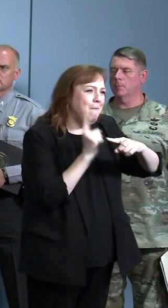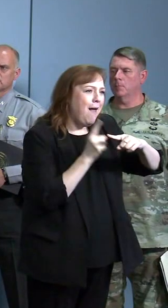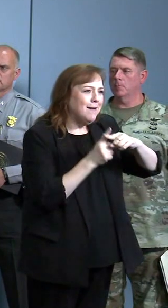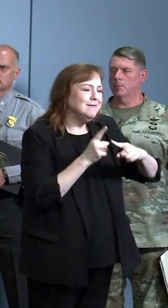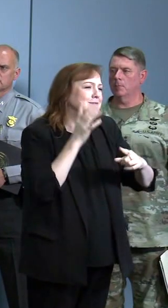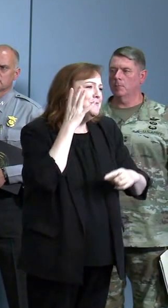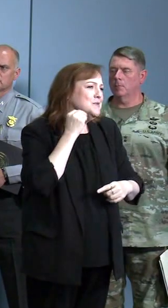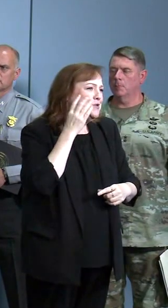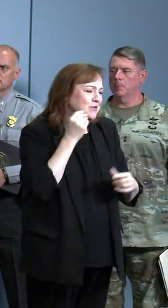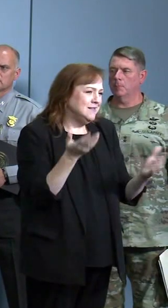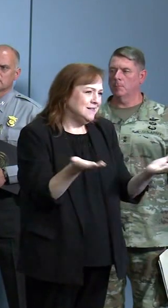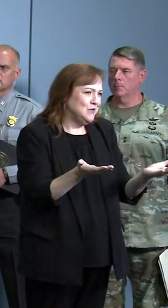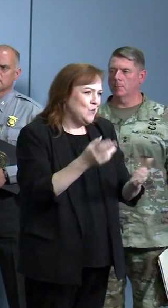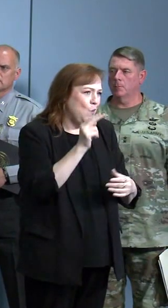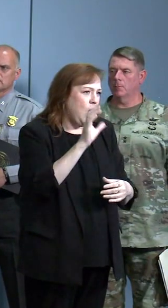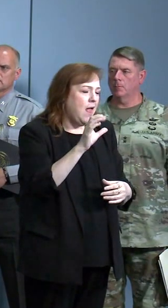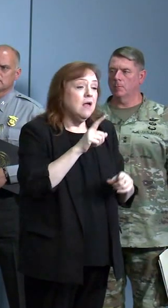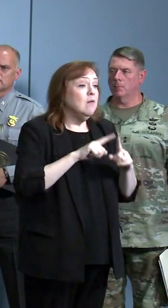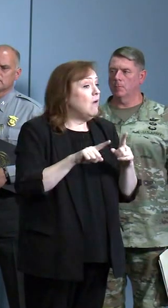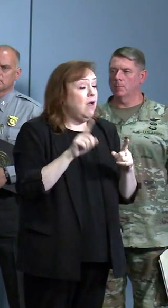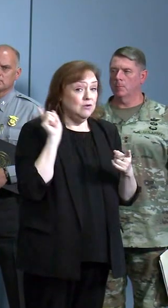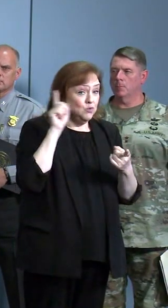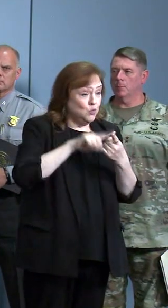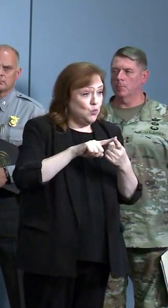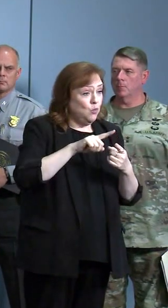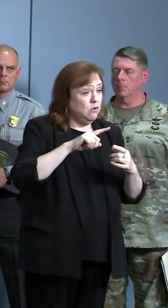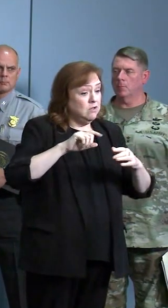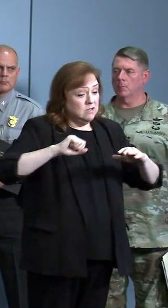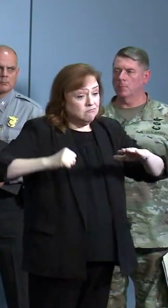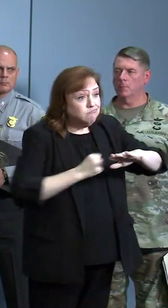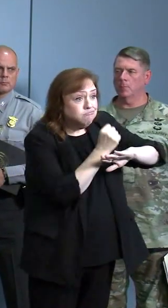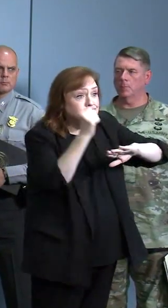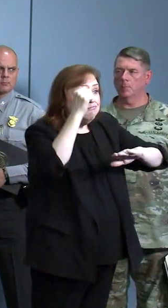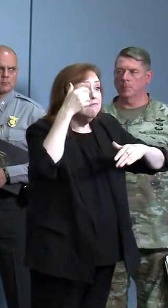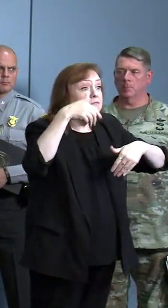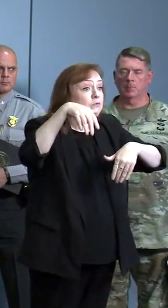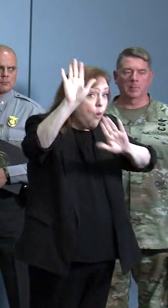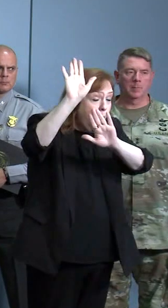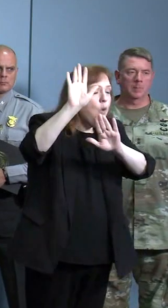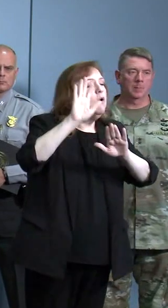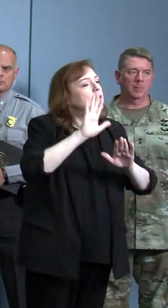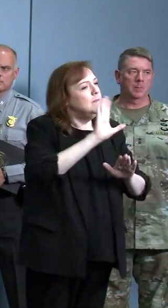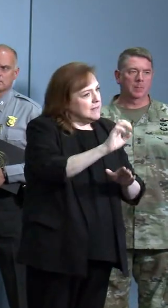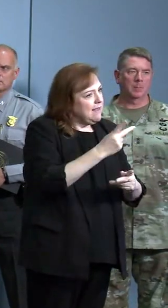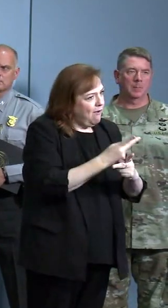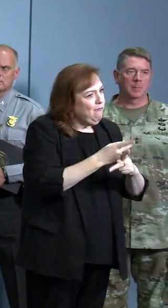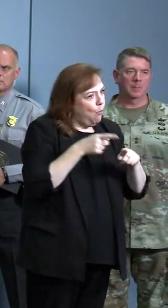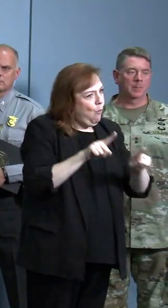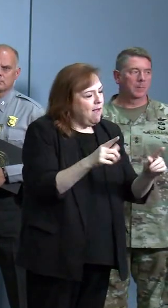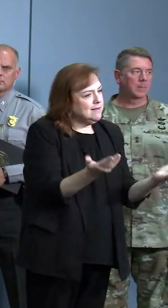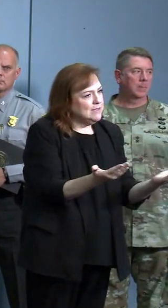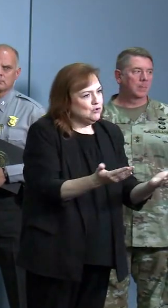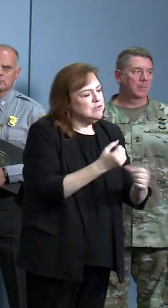storm is passed, everybody needs to be careful and stay safe. Next question. Oka